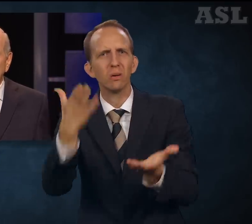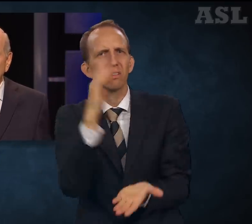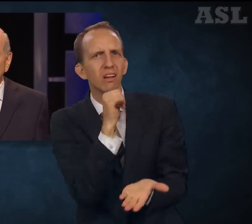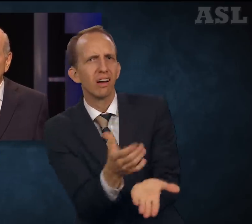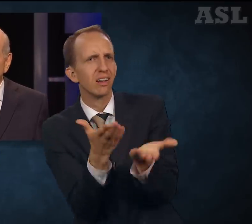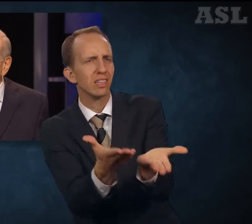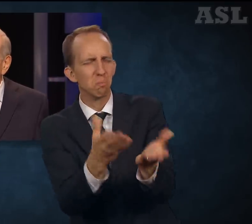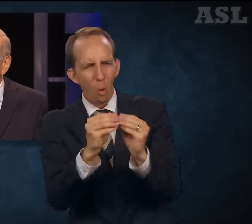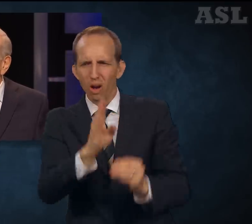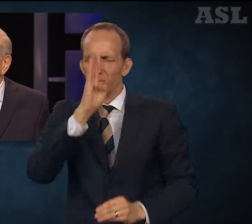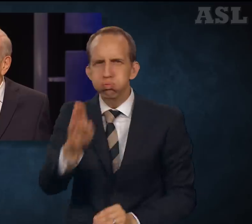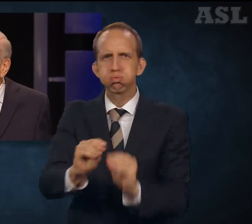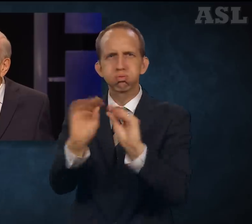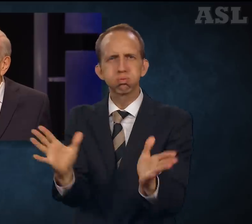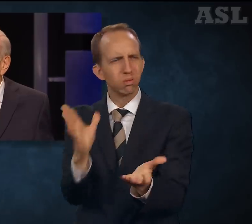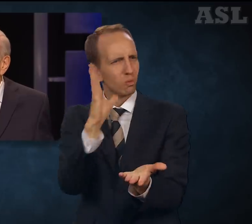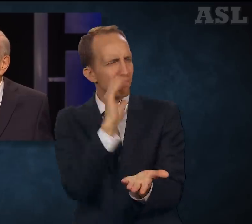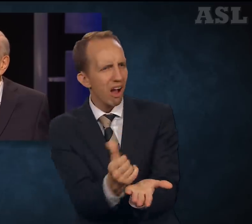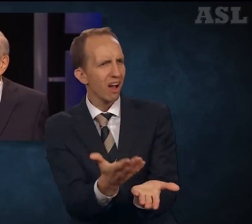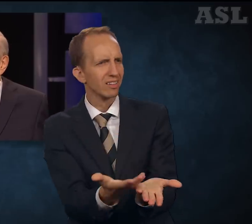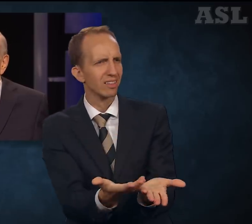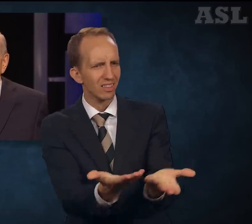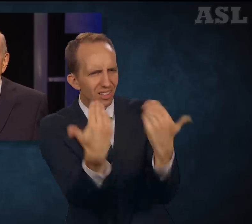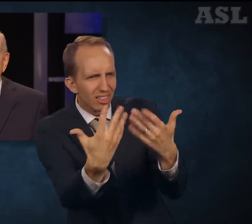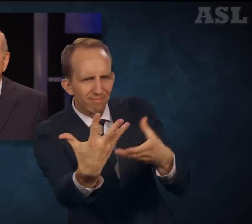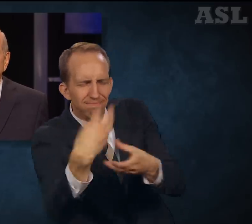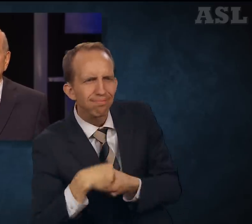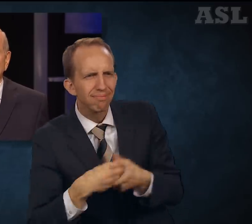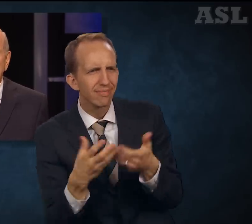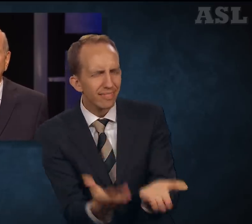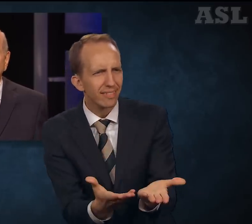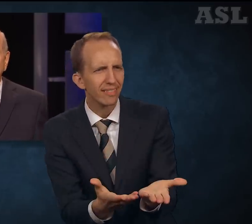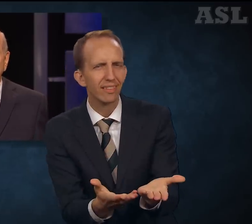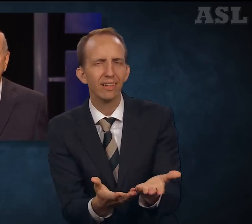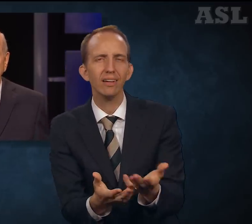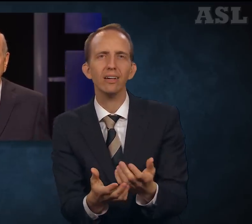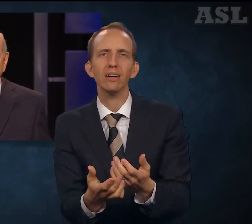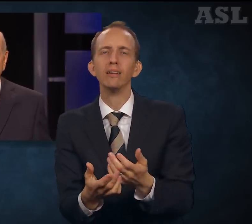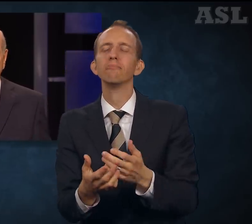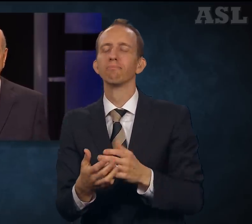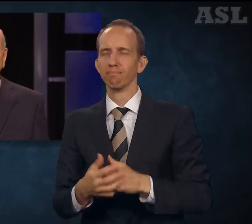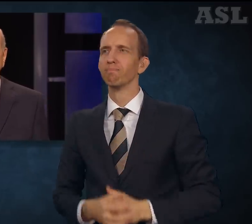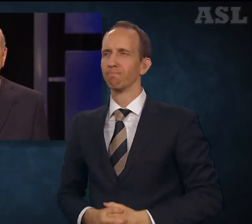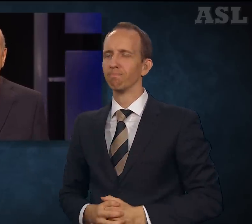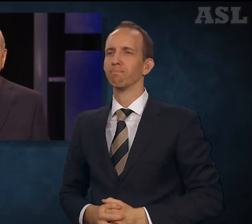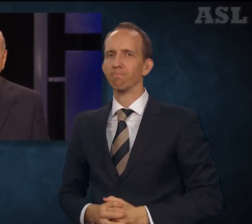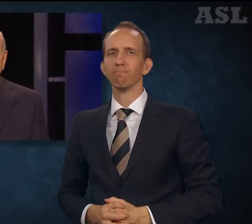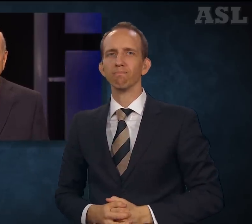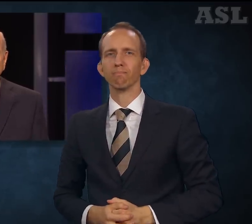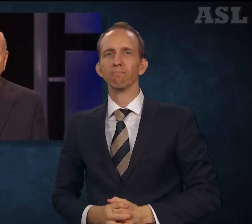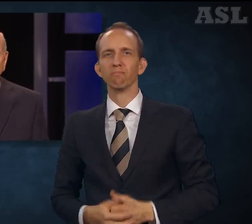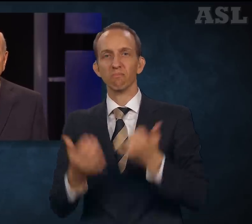WHY WERE YOU NOT MORE BOLD IN